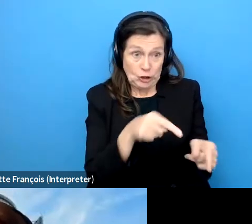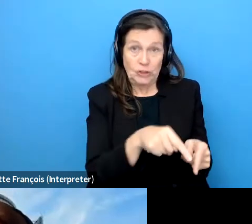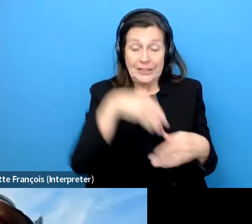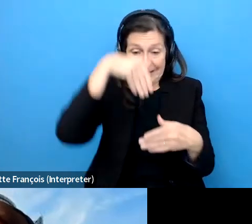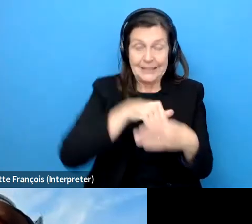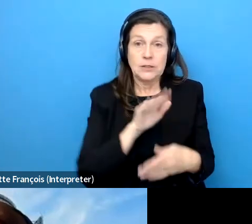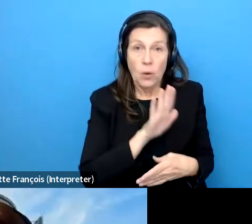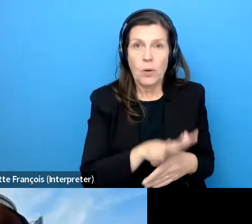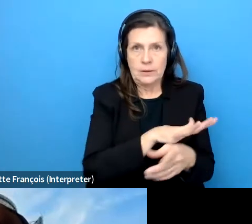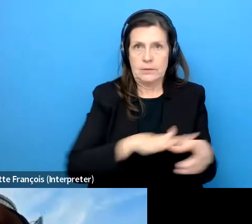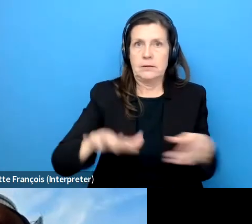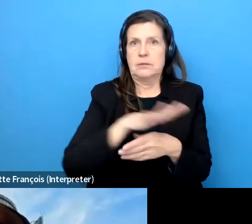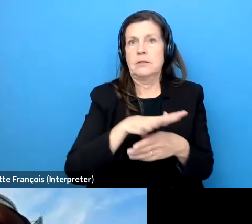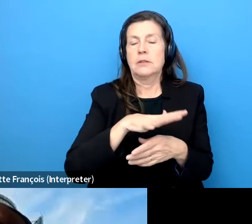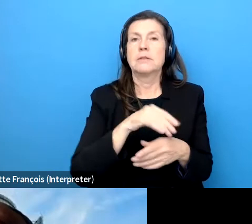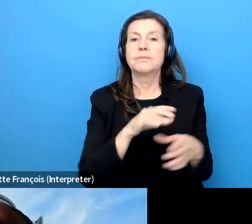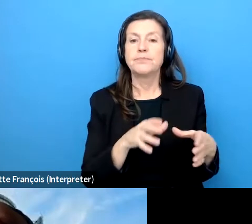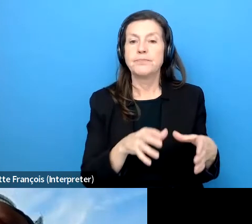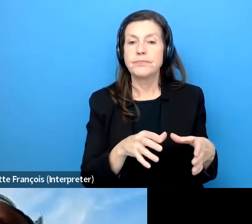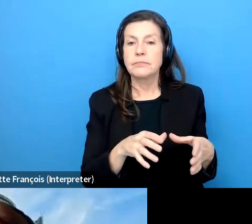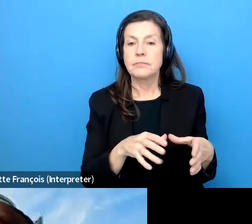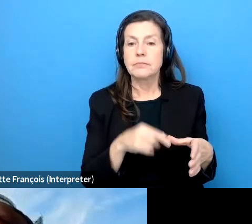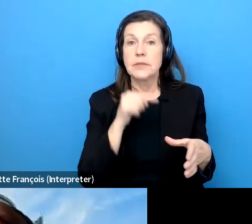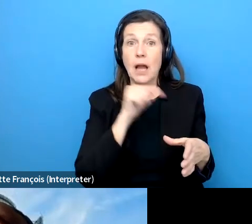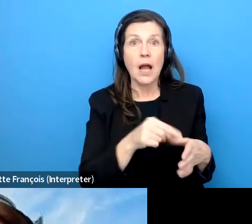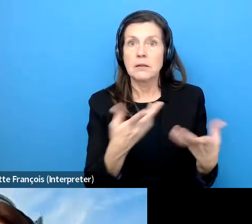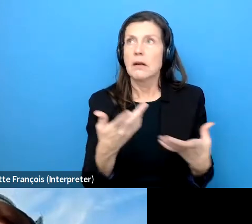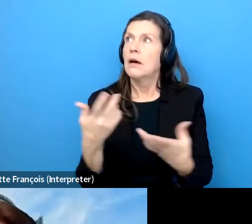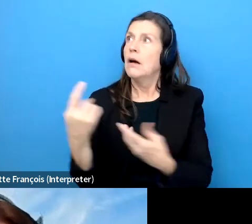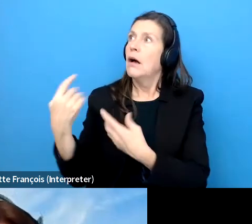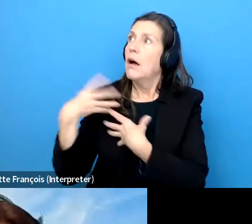They are increasingly falling victims to traffickers in the digital space,